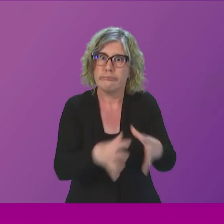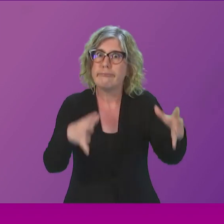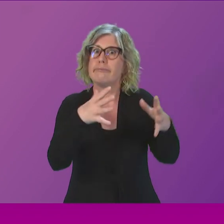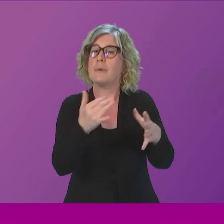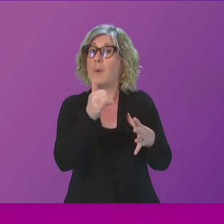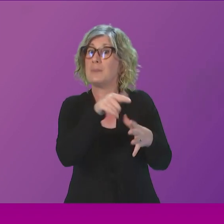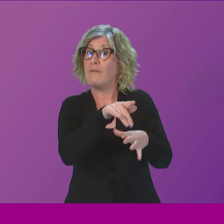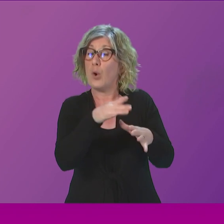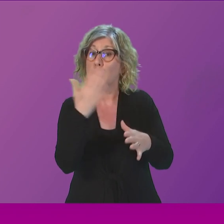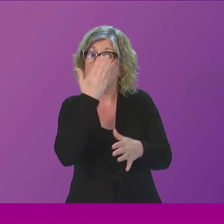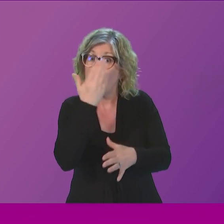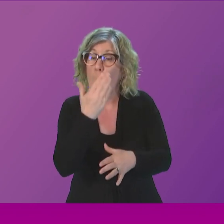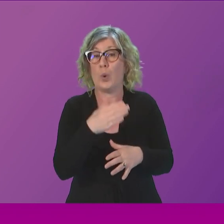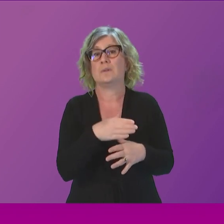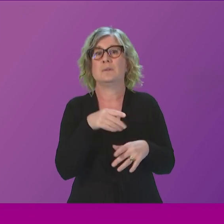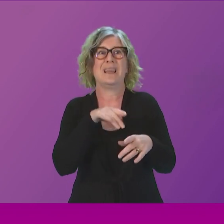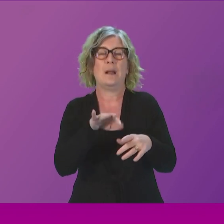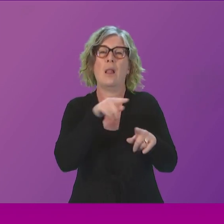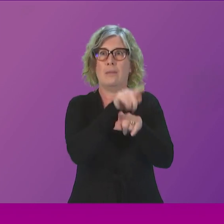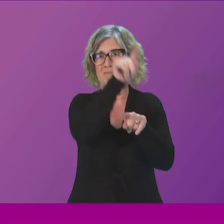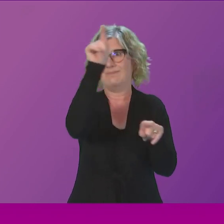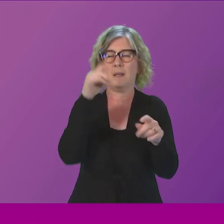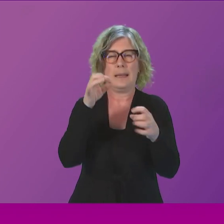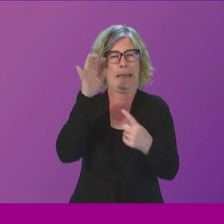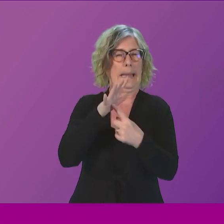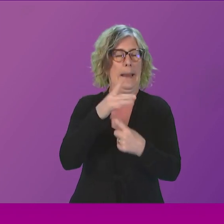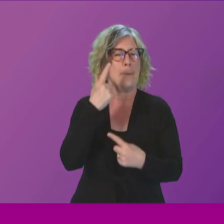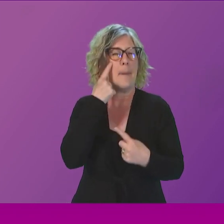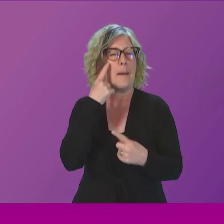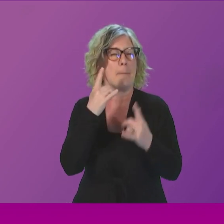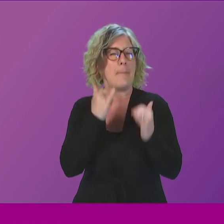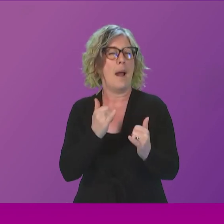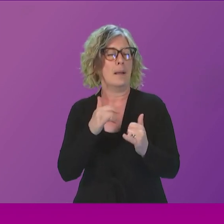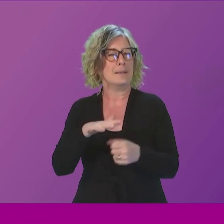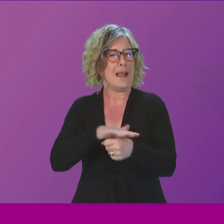Pilot areas would also be enabled to address discrete local public sector workforce needs—for